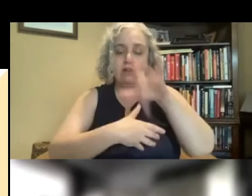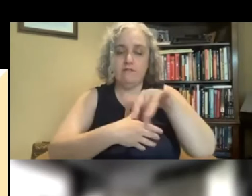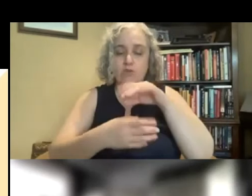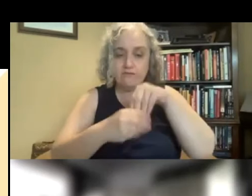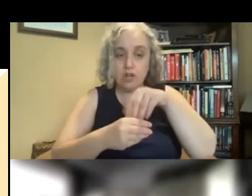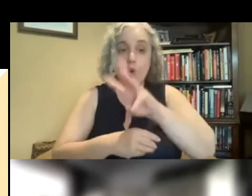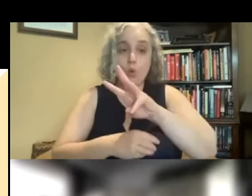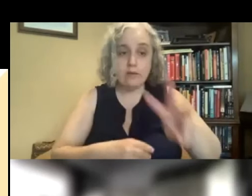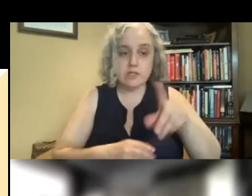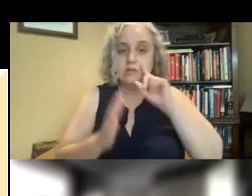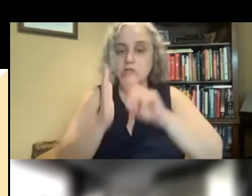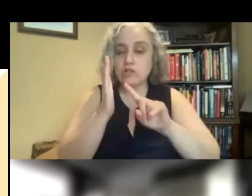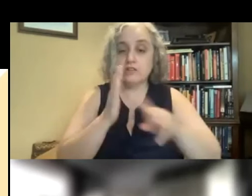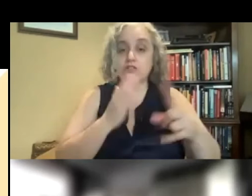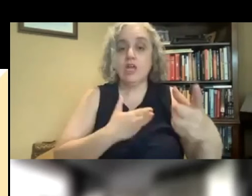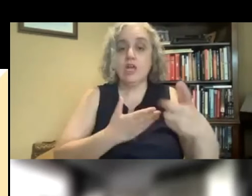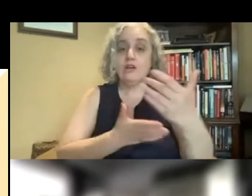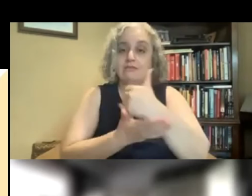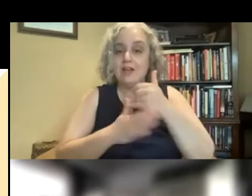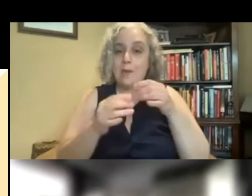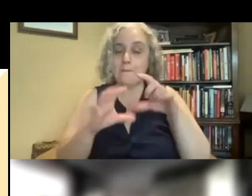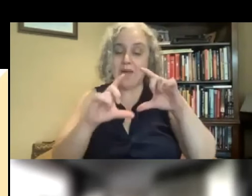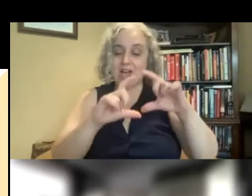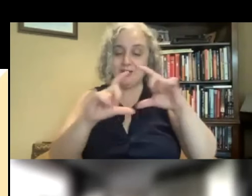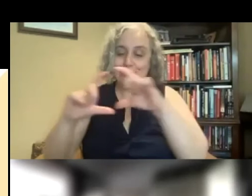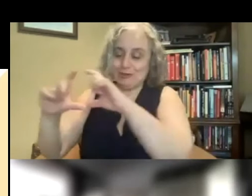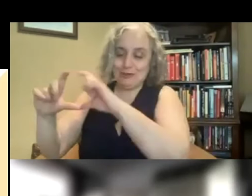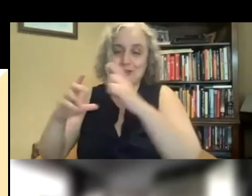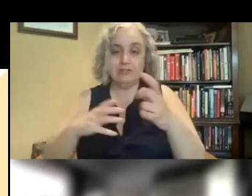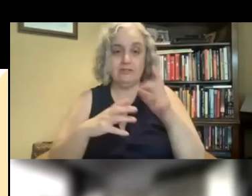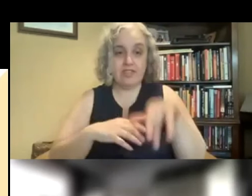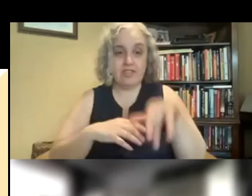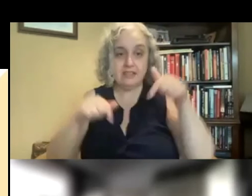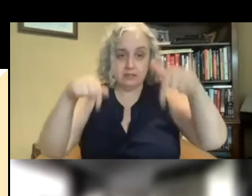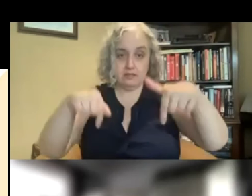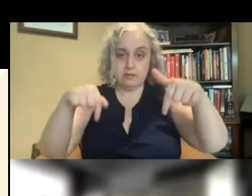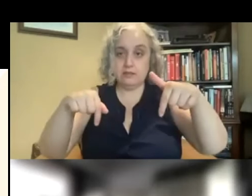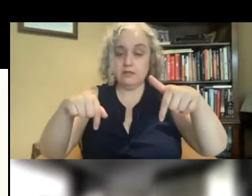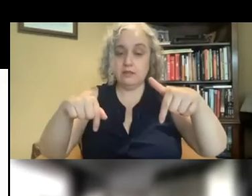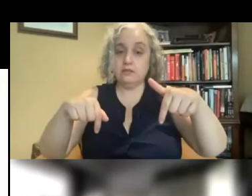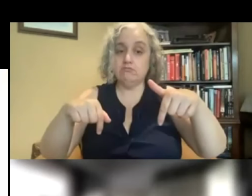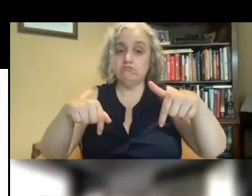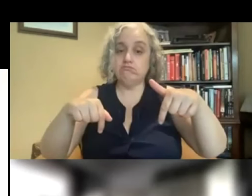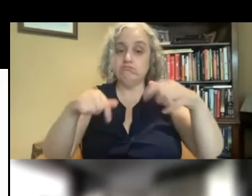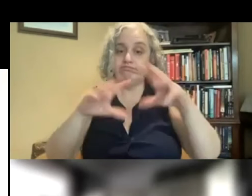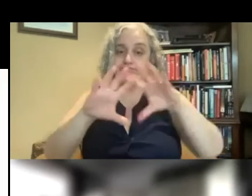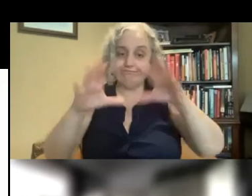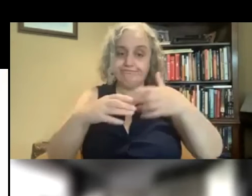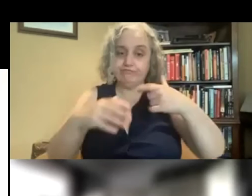can earn your learner badge for this webinar. Jutta Treviranus: Vera, can we save